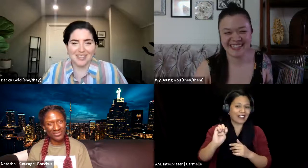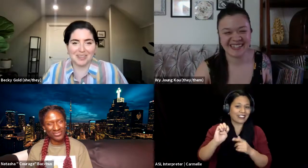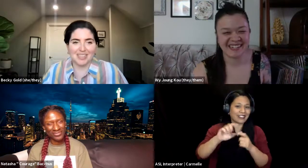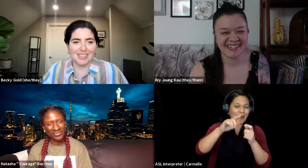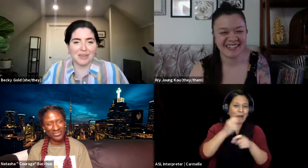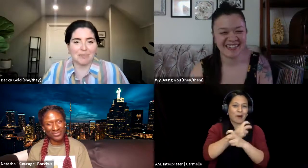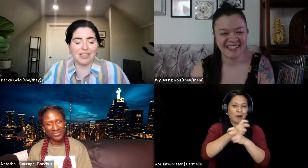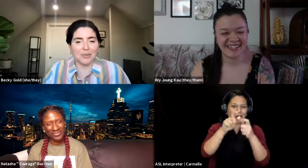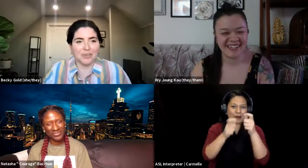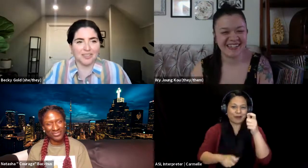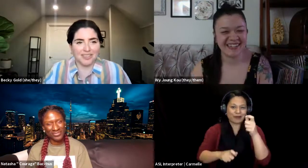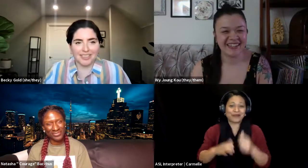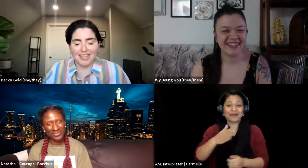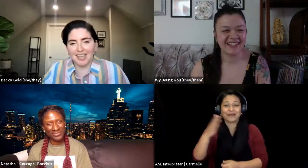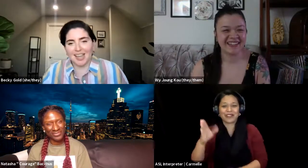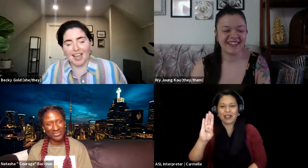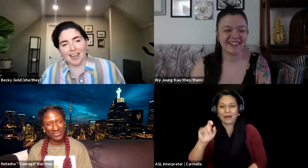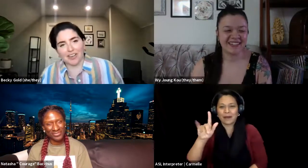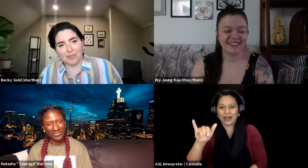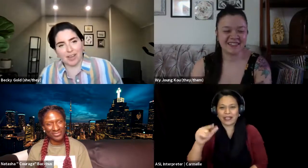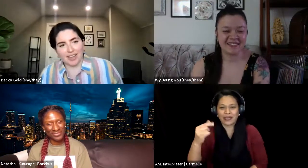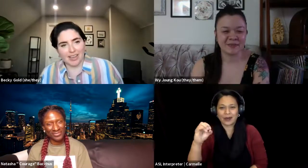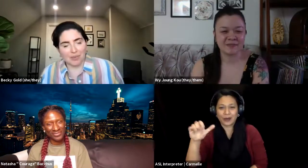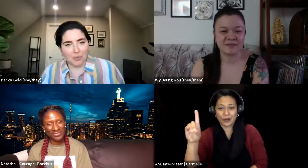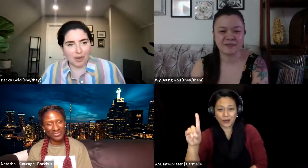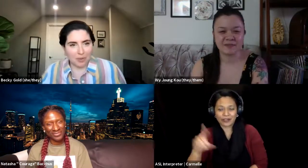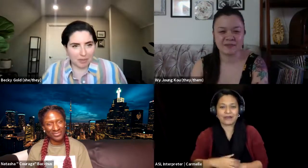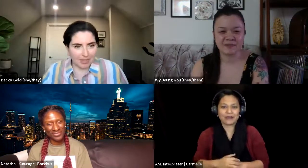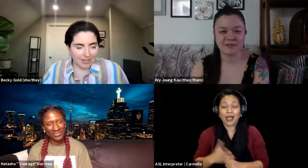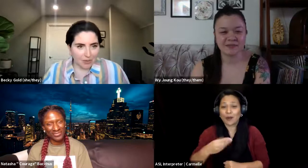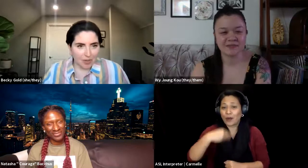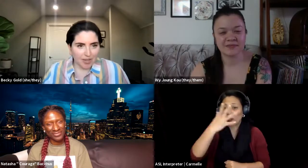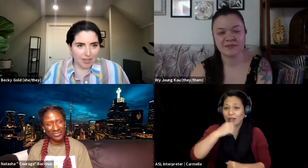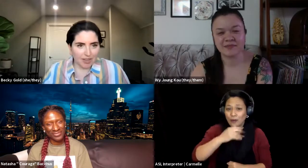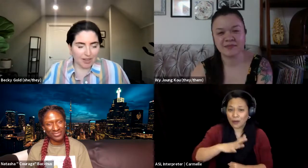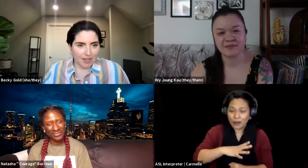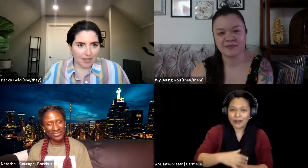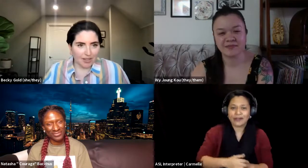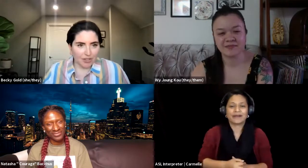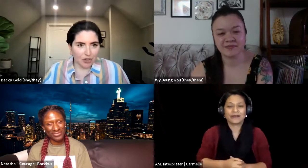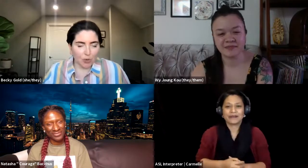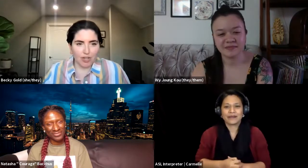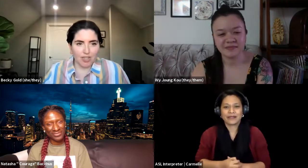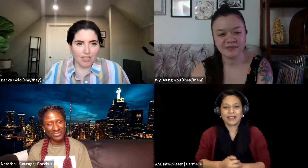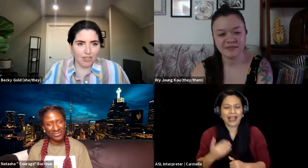amazing and i'm becky gold, i am a white woman with a short